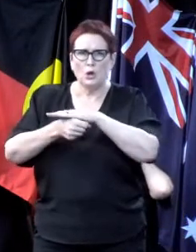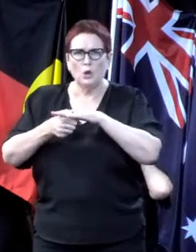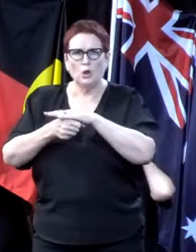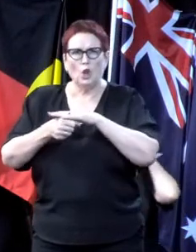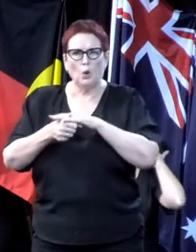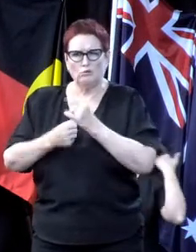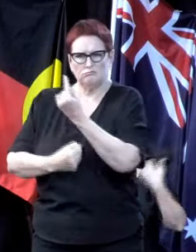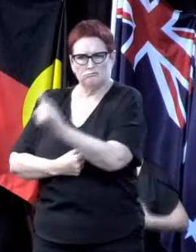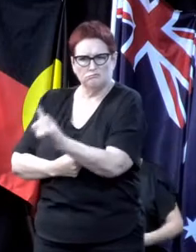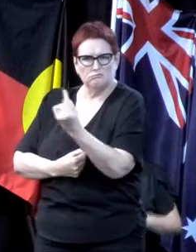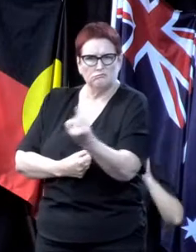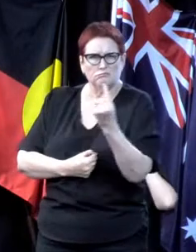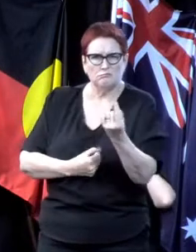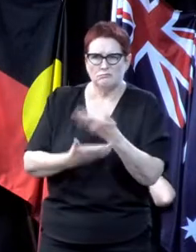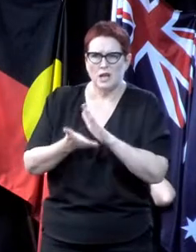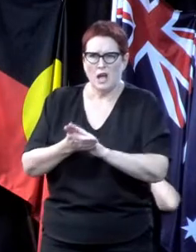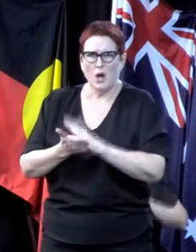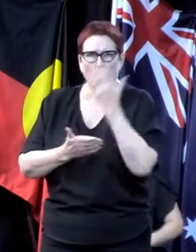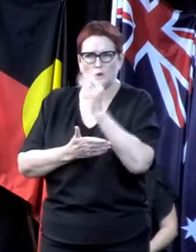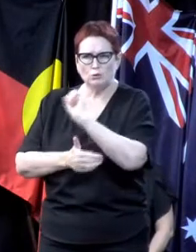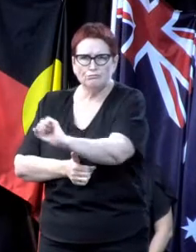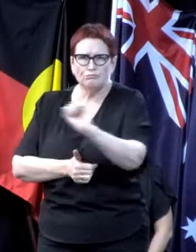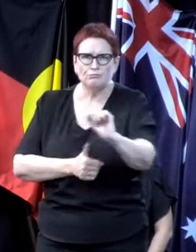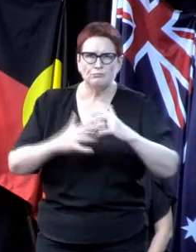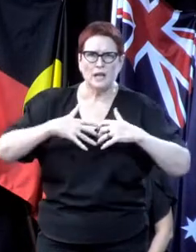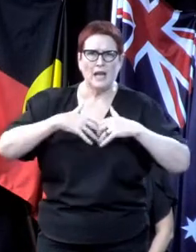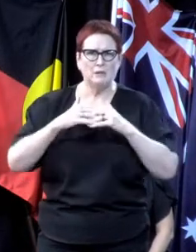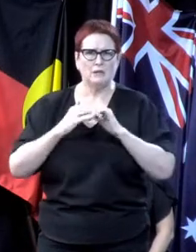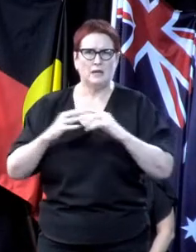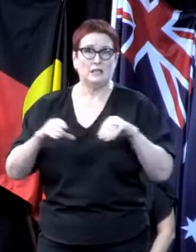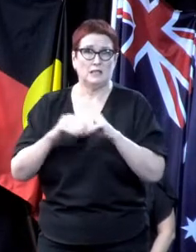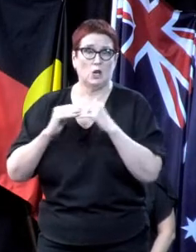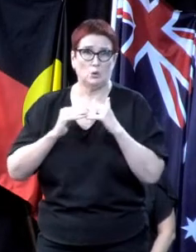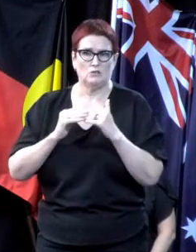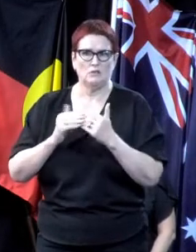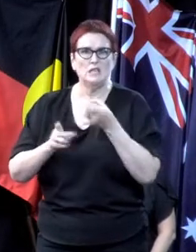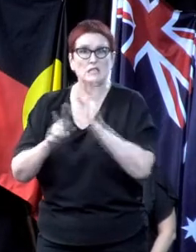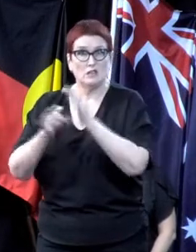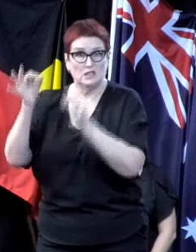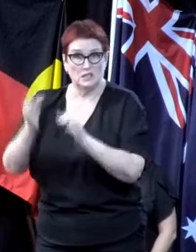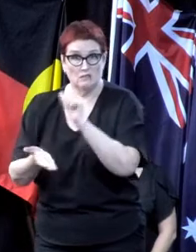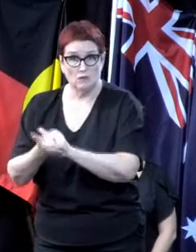in terms of how a school implements inclusion within their school, yes? Correct.